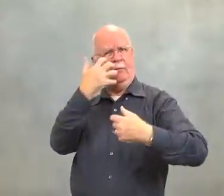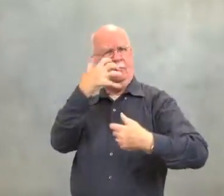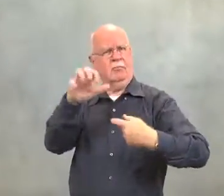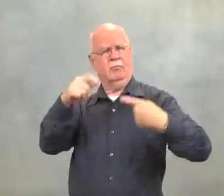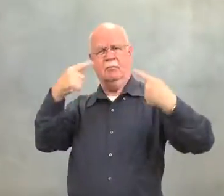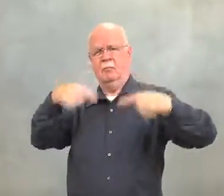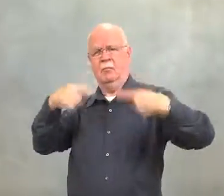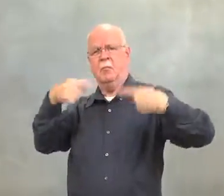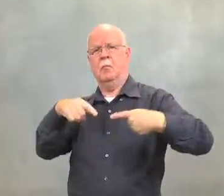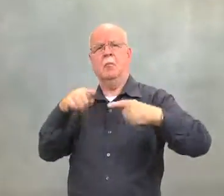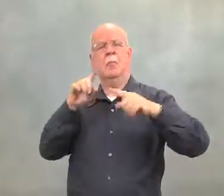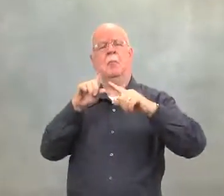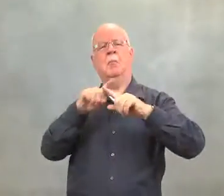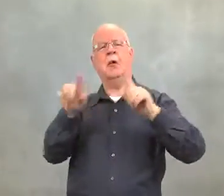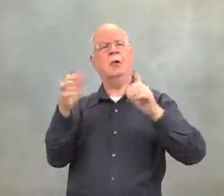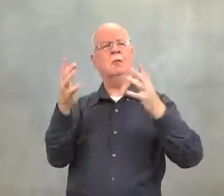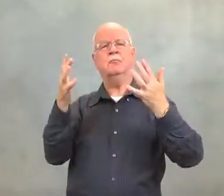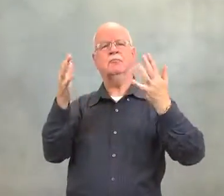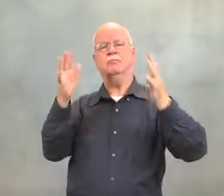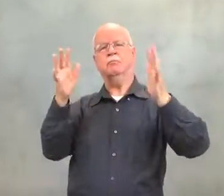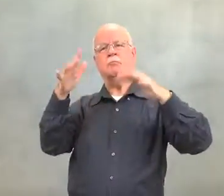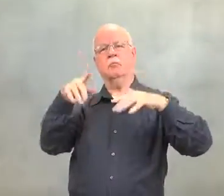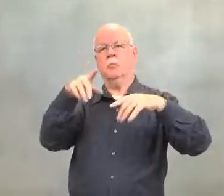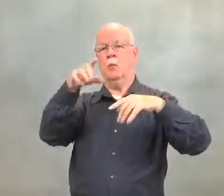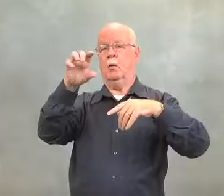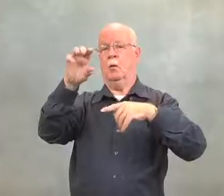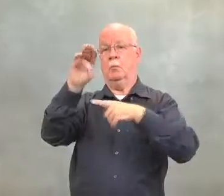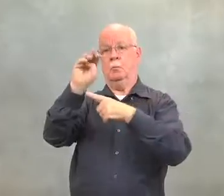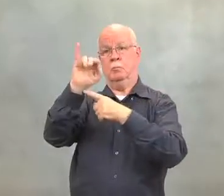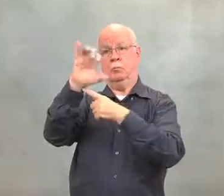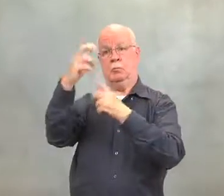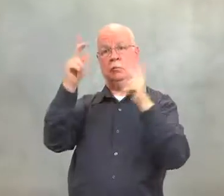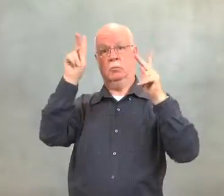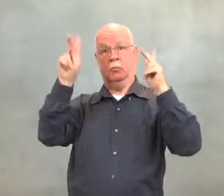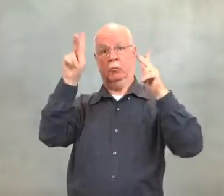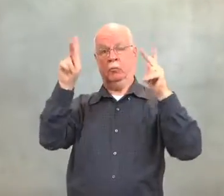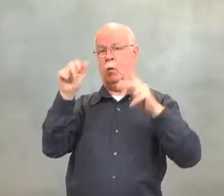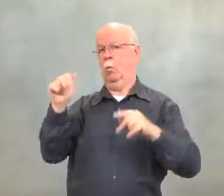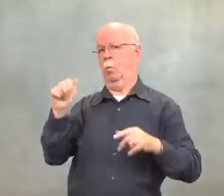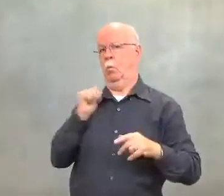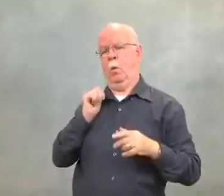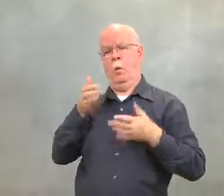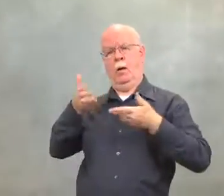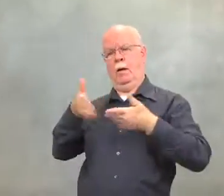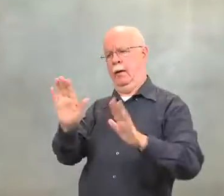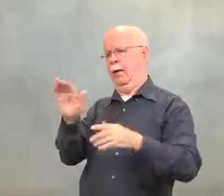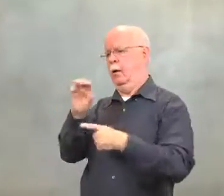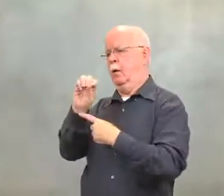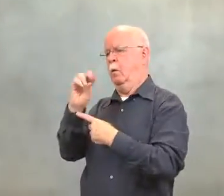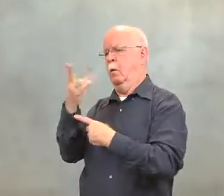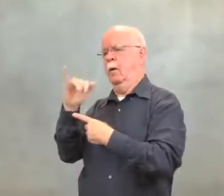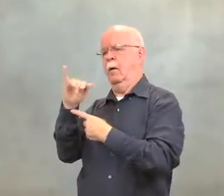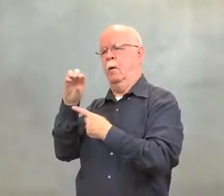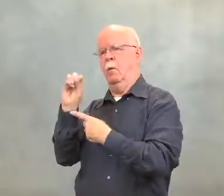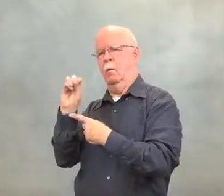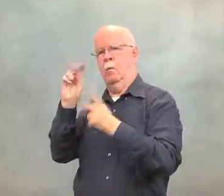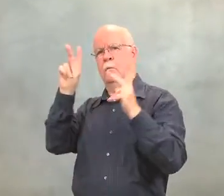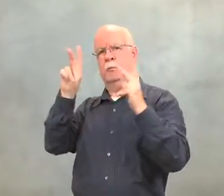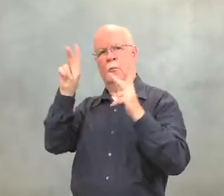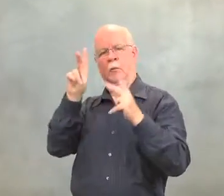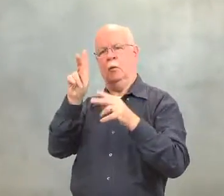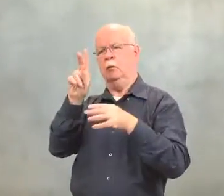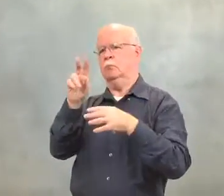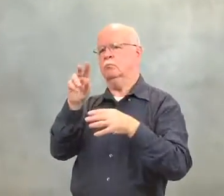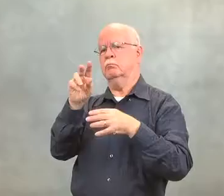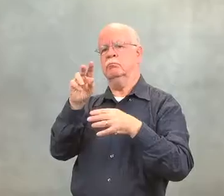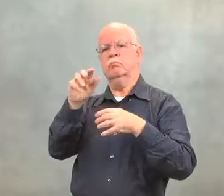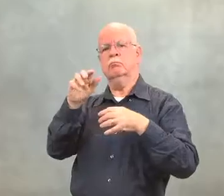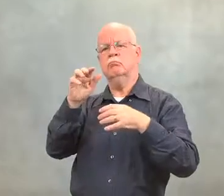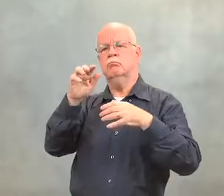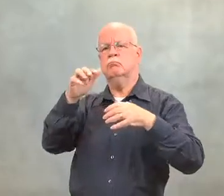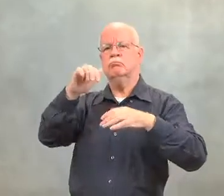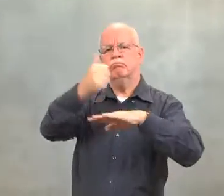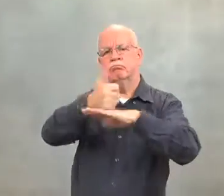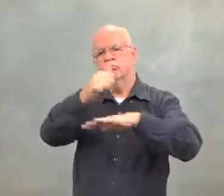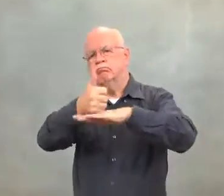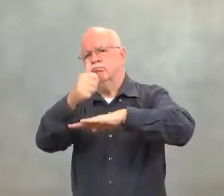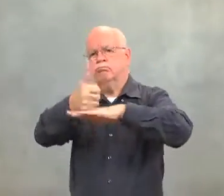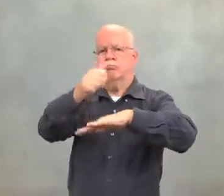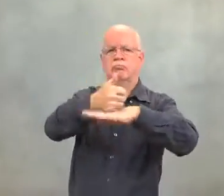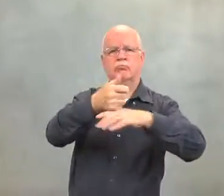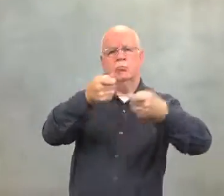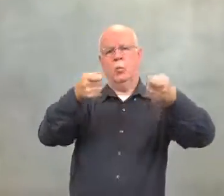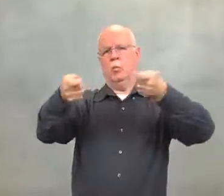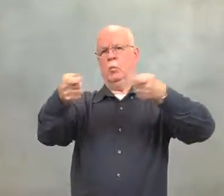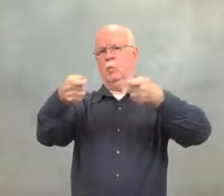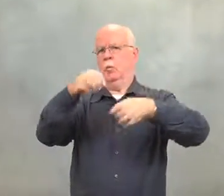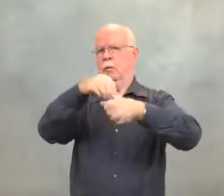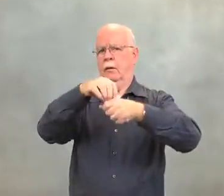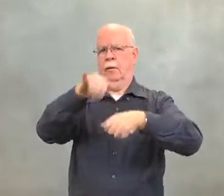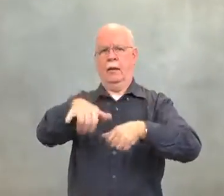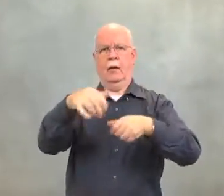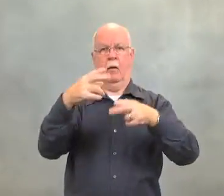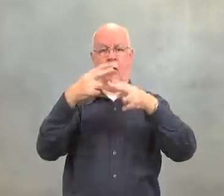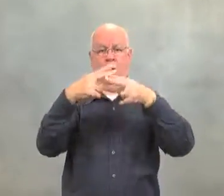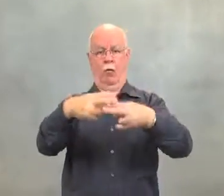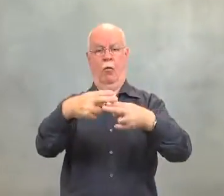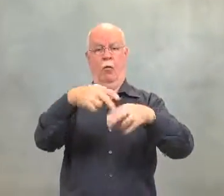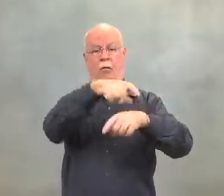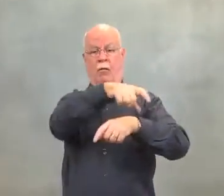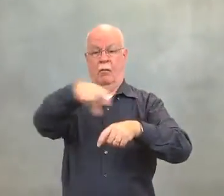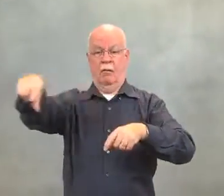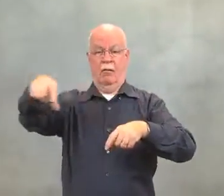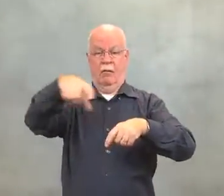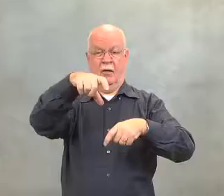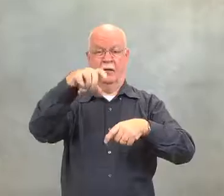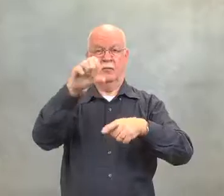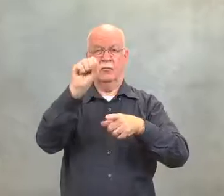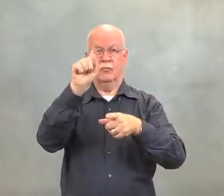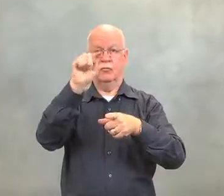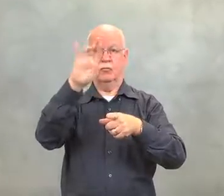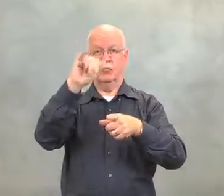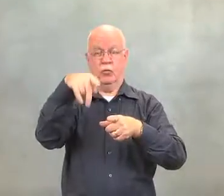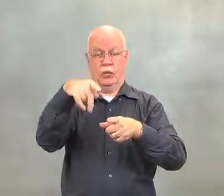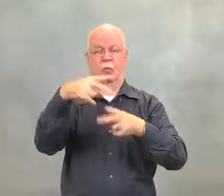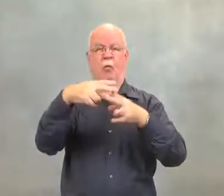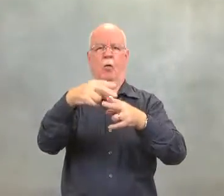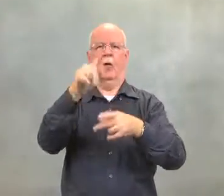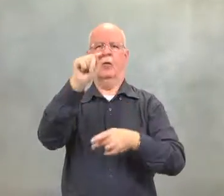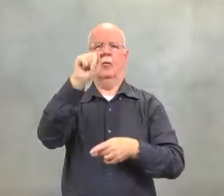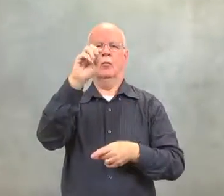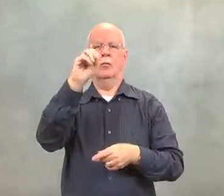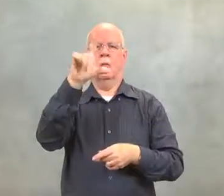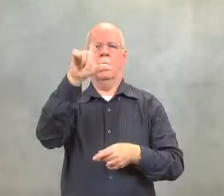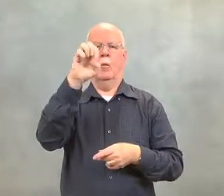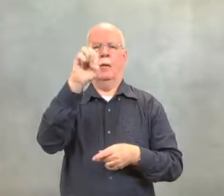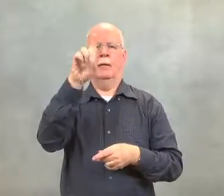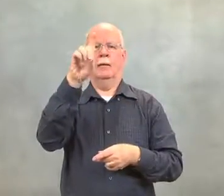MIchigan would not let the residents of Ohio settle this area,